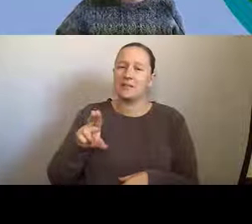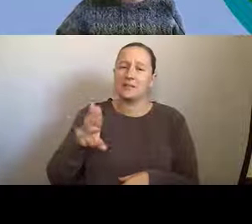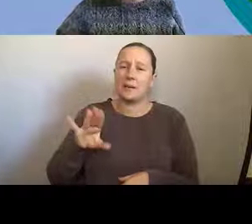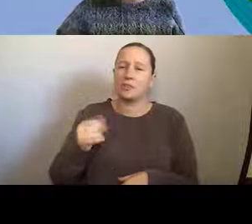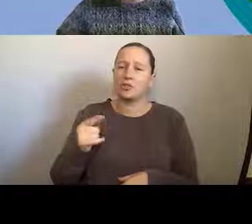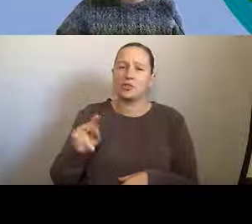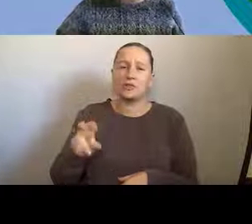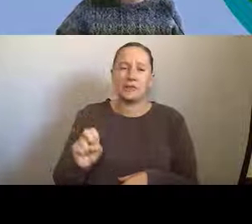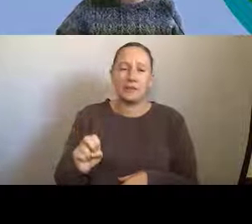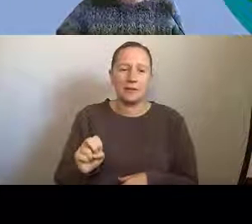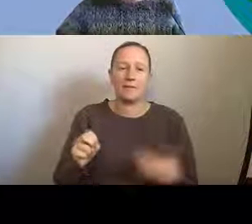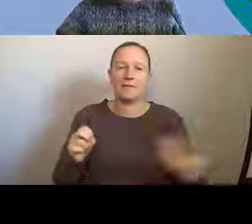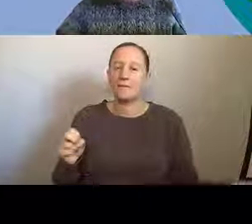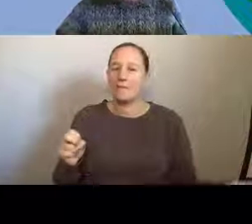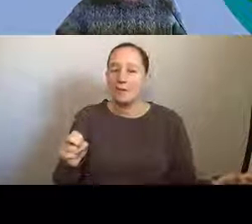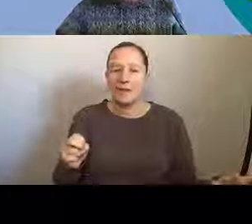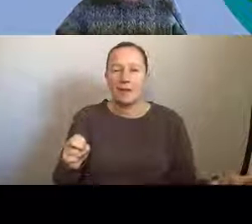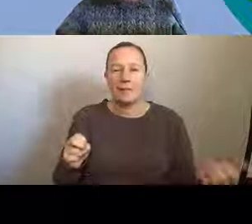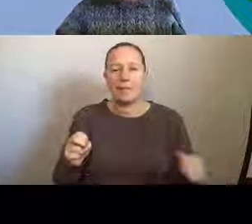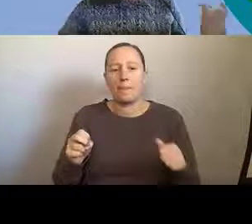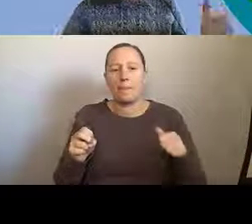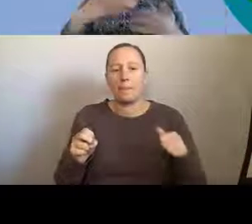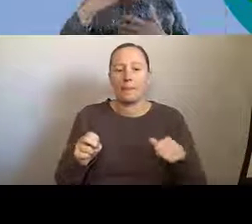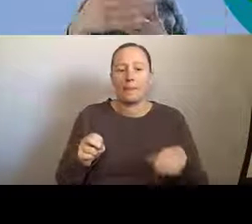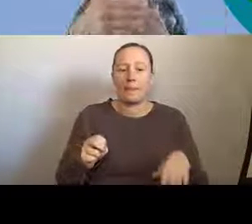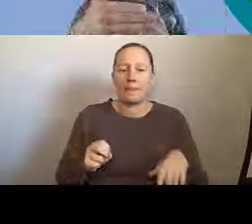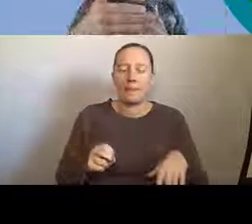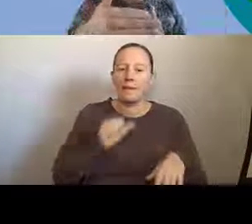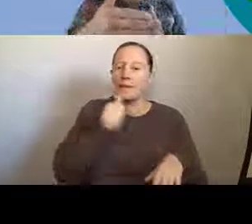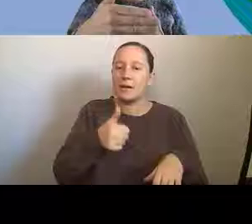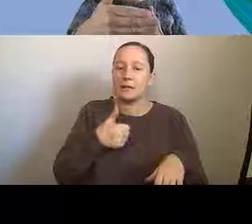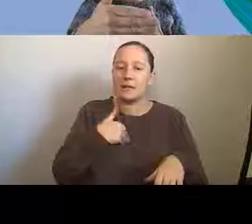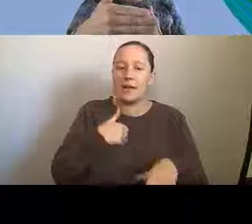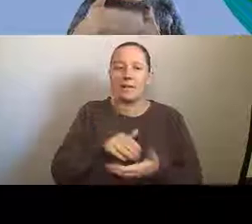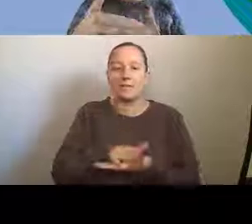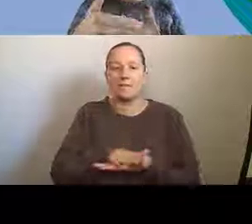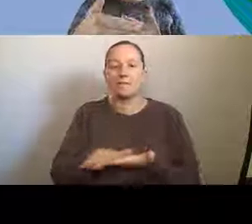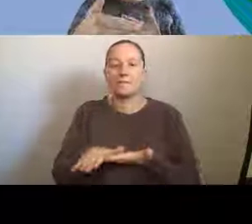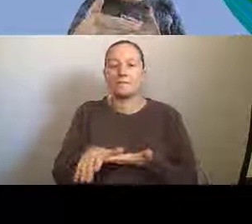It doesn't have the nice list that HIPAA provides.